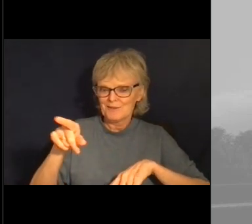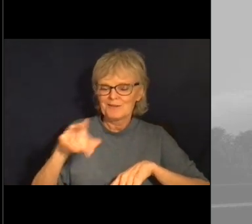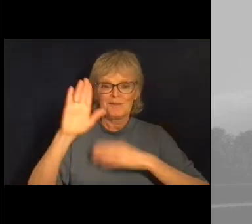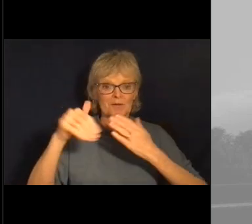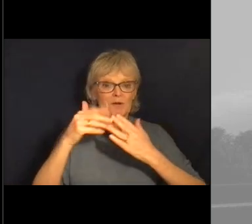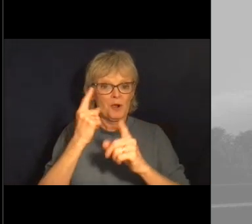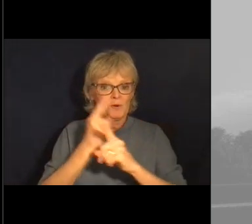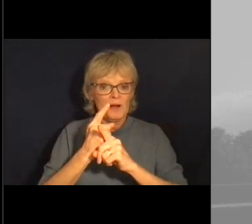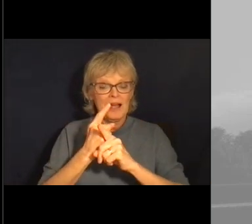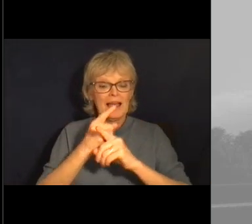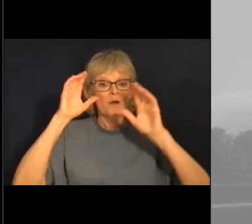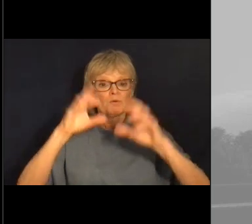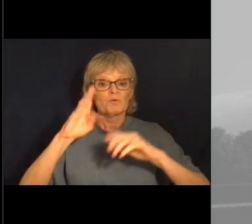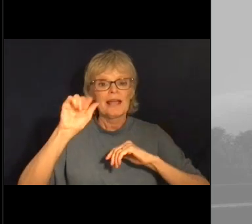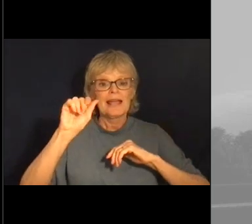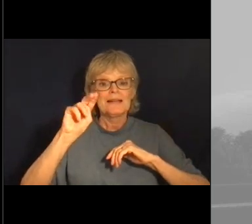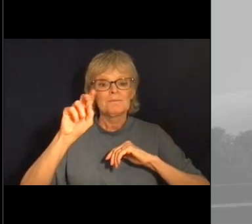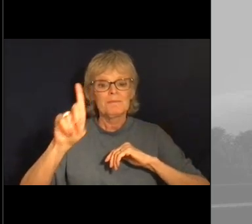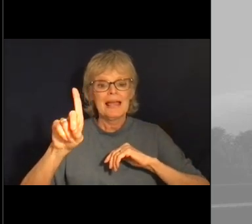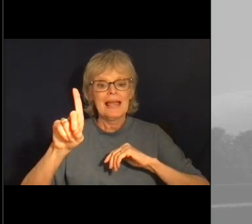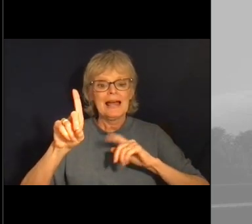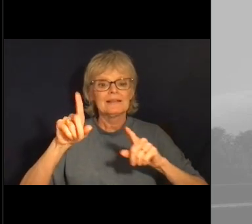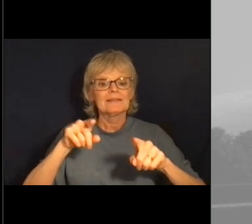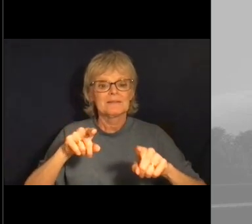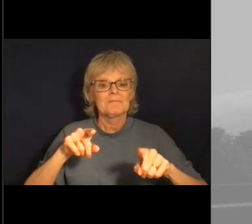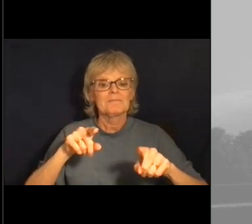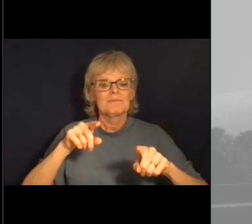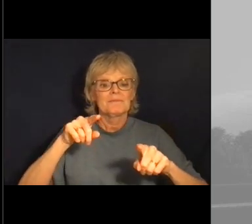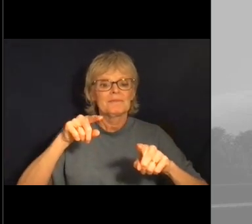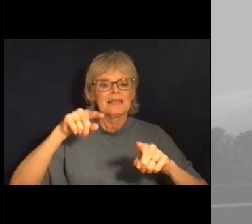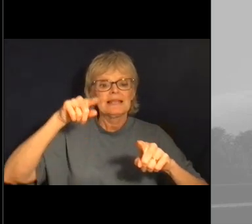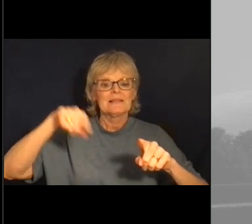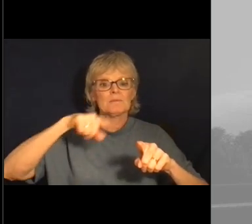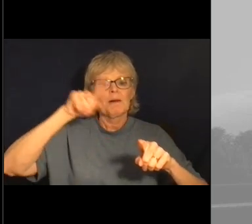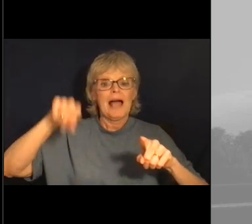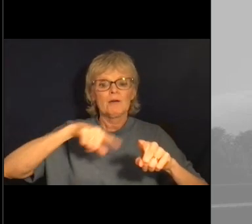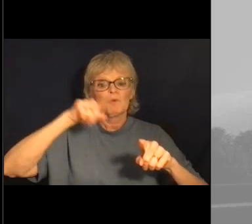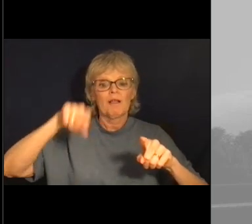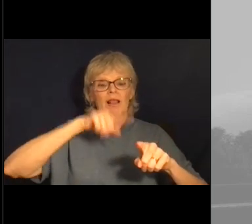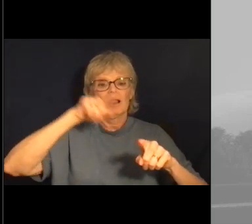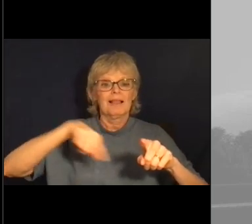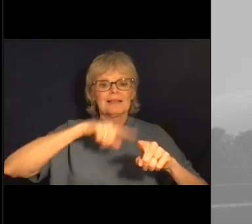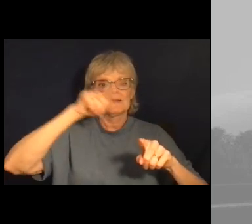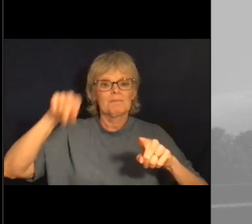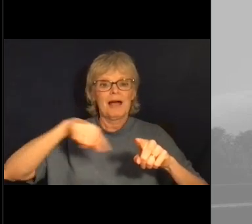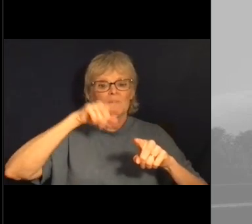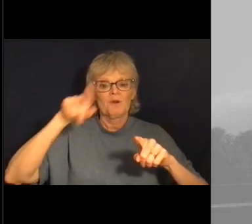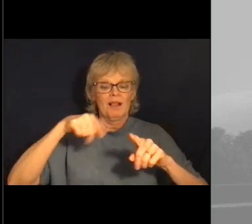The rain bands are those kinds of spiral features that you see that kind of fan out away from the center of the hurricane.